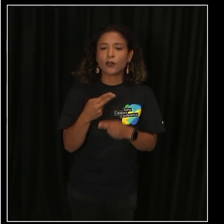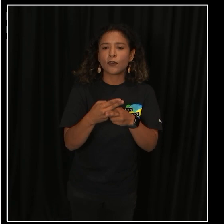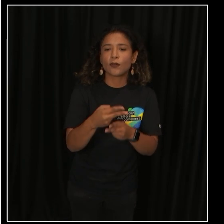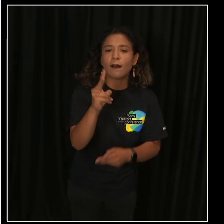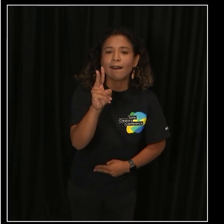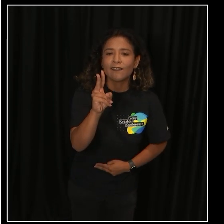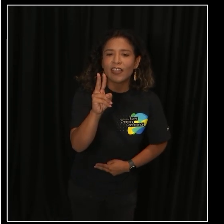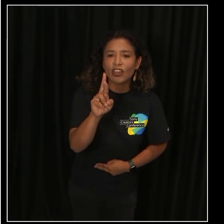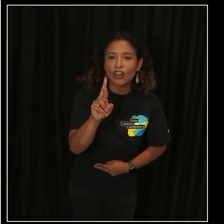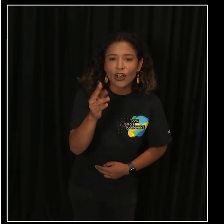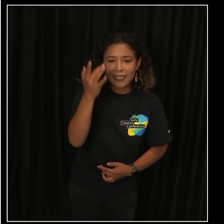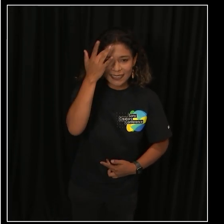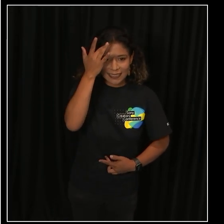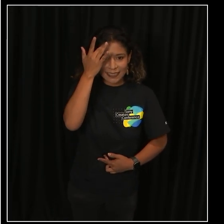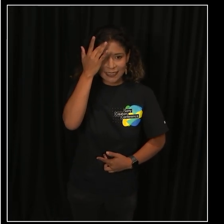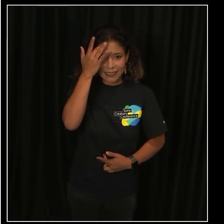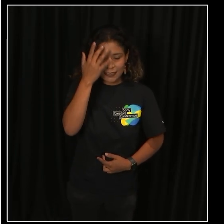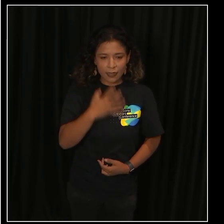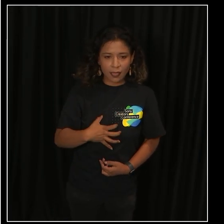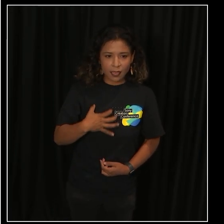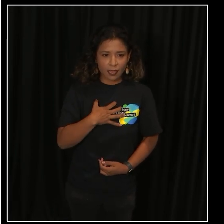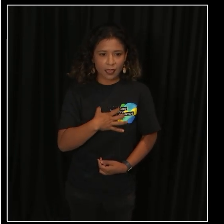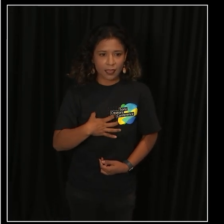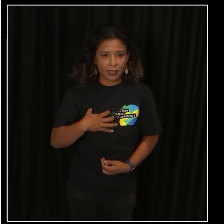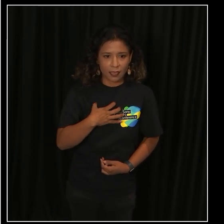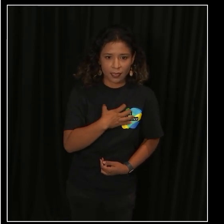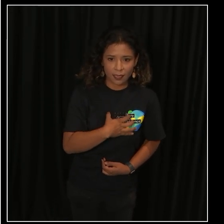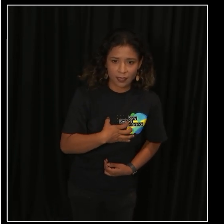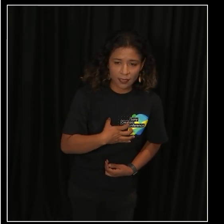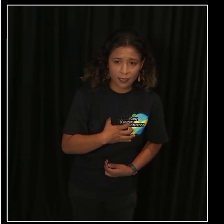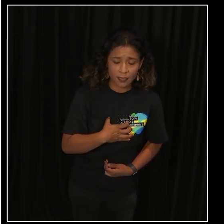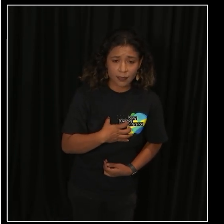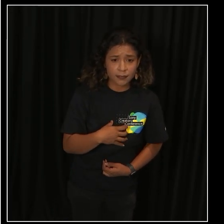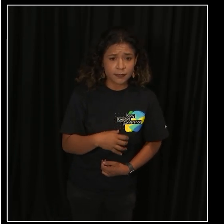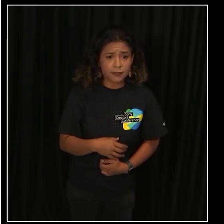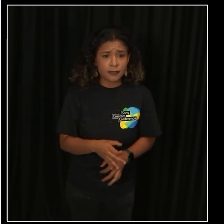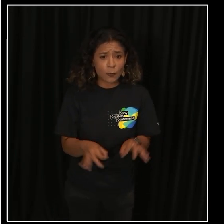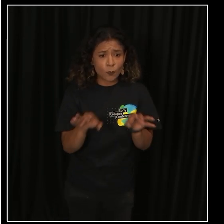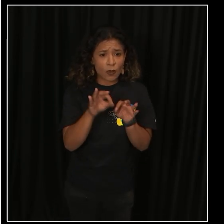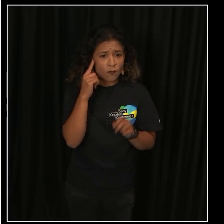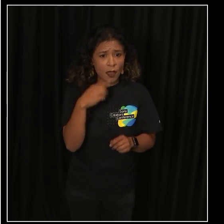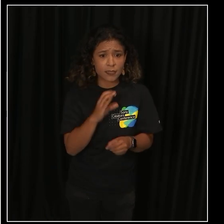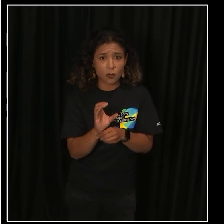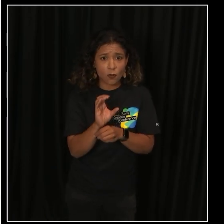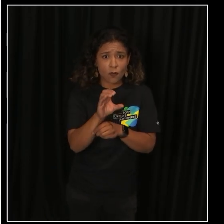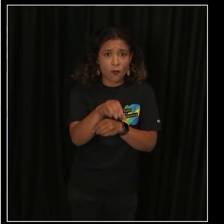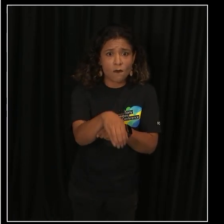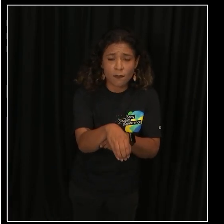Therefore there were corresponding VR increases, but most important,